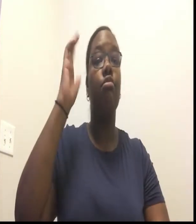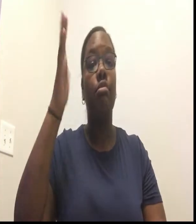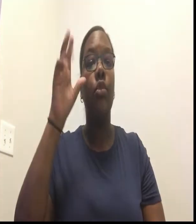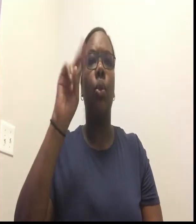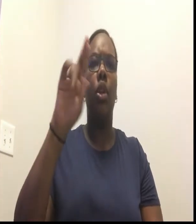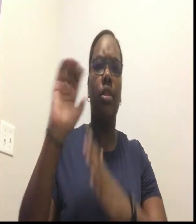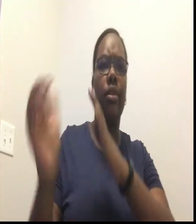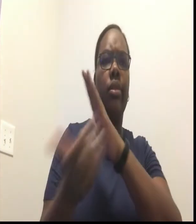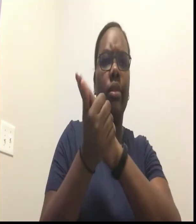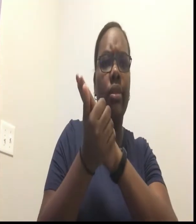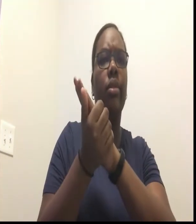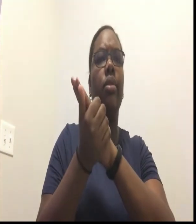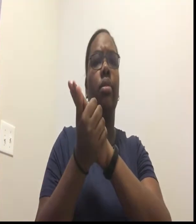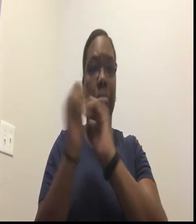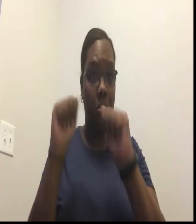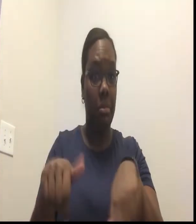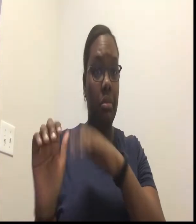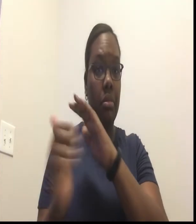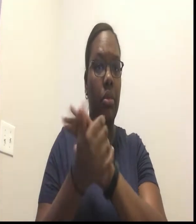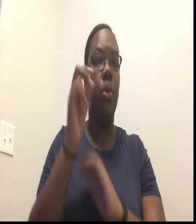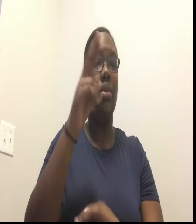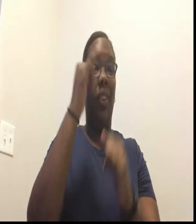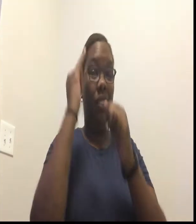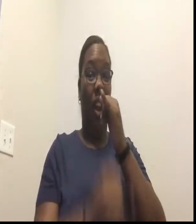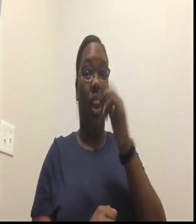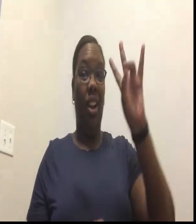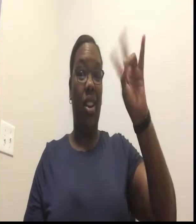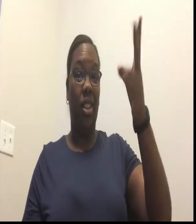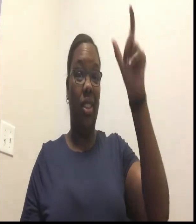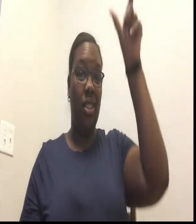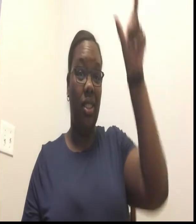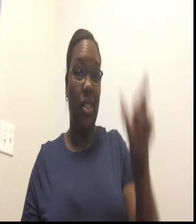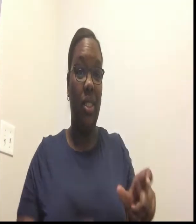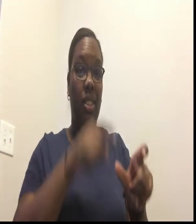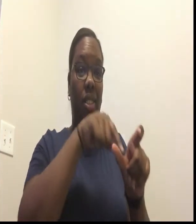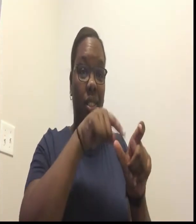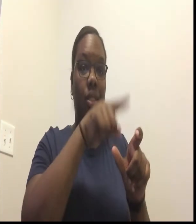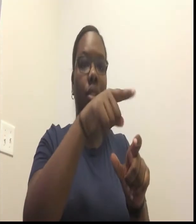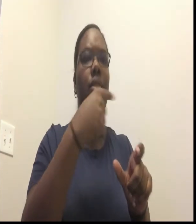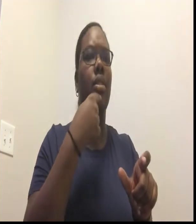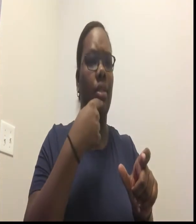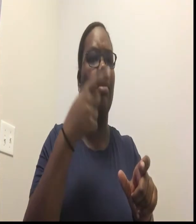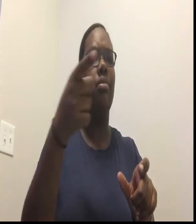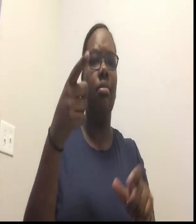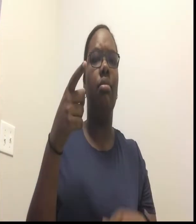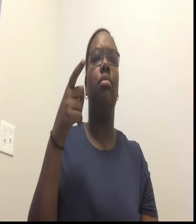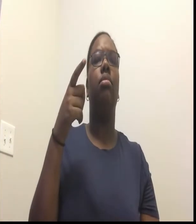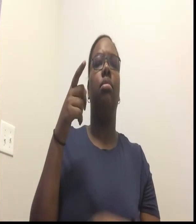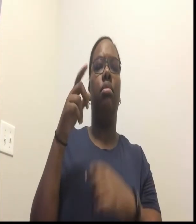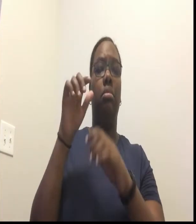finally in the seventh column it tells you whether a vote is needed and how